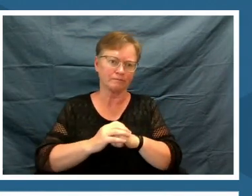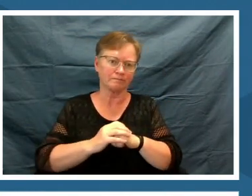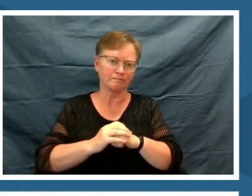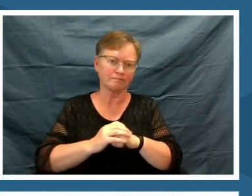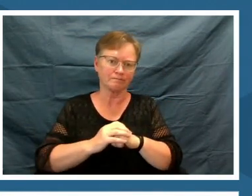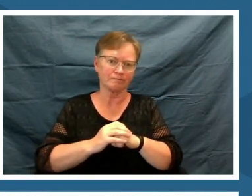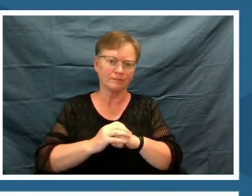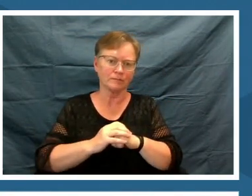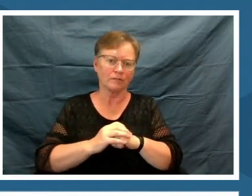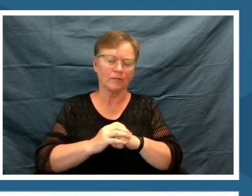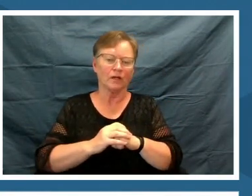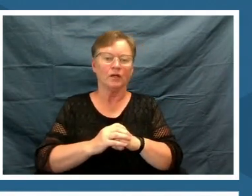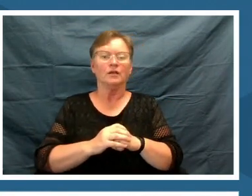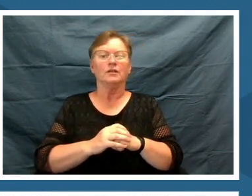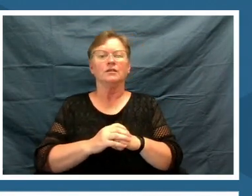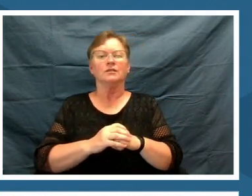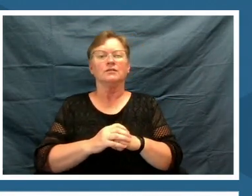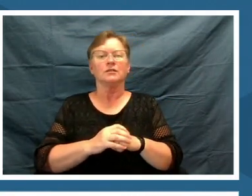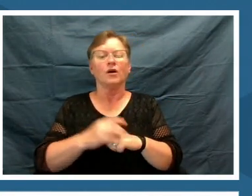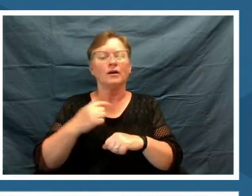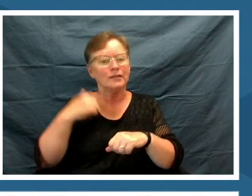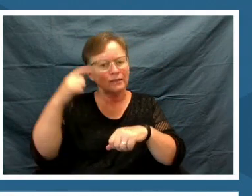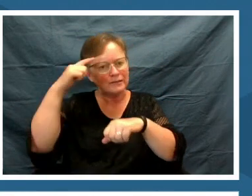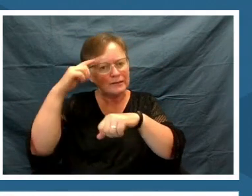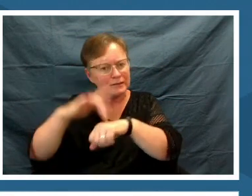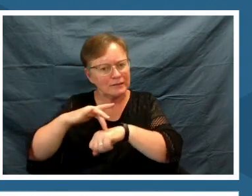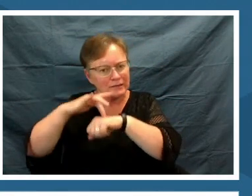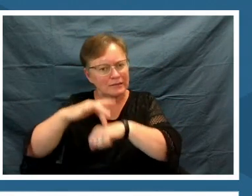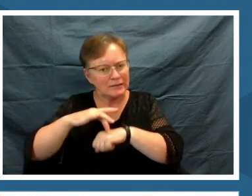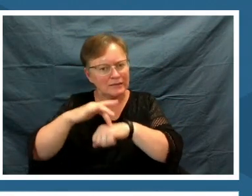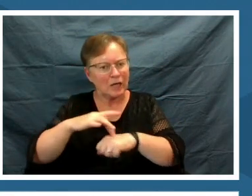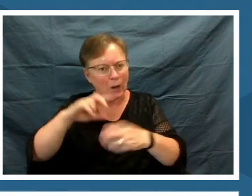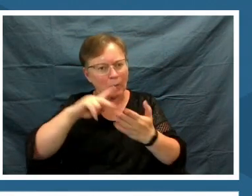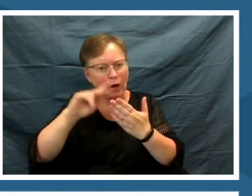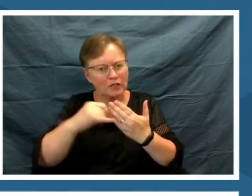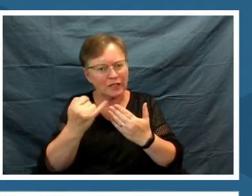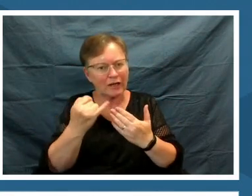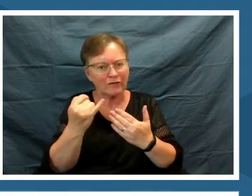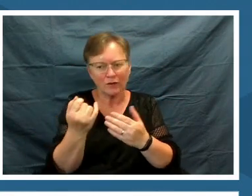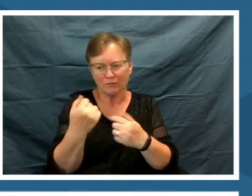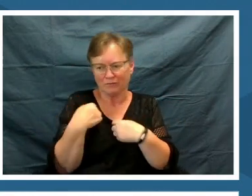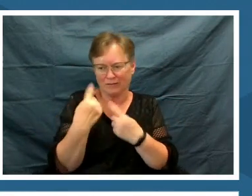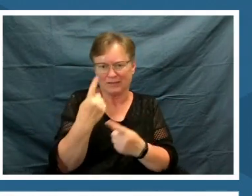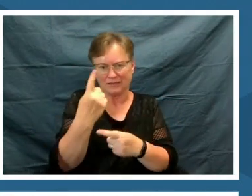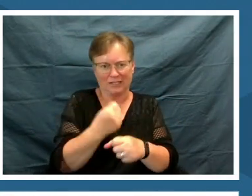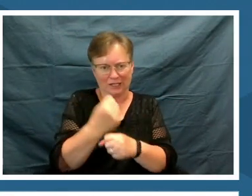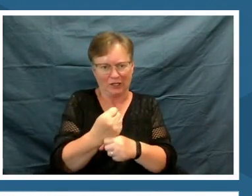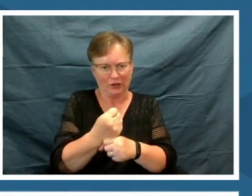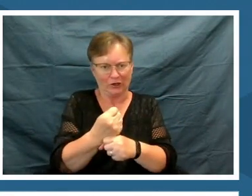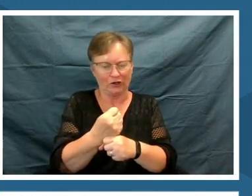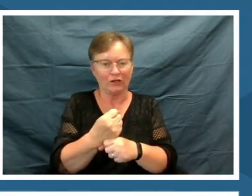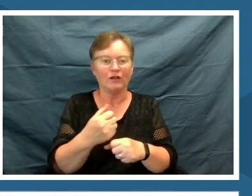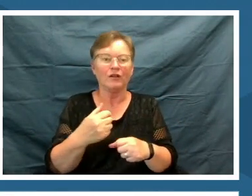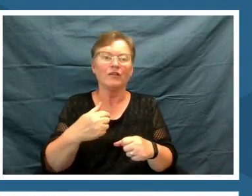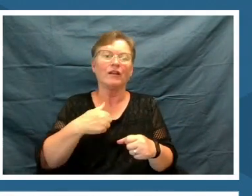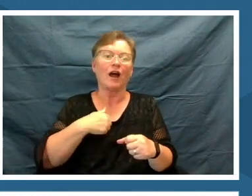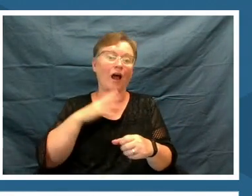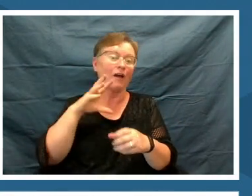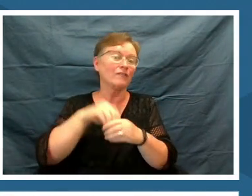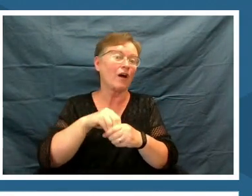mind is a project from this past year that i embarked on with some fabulous